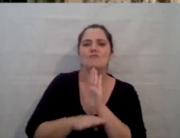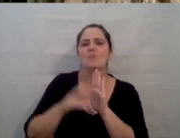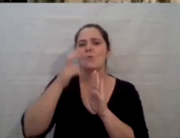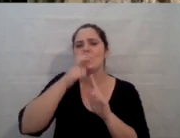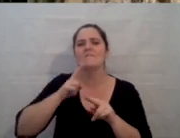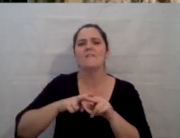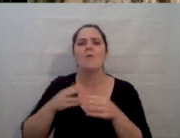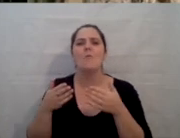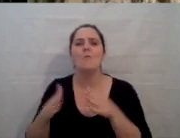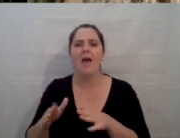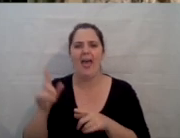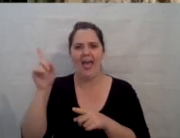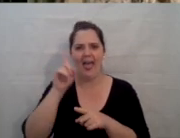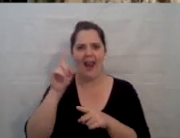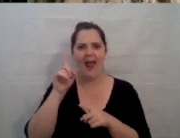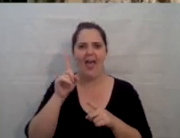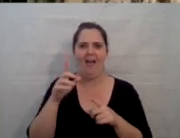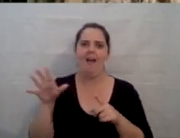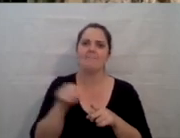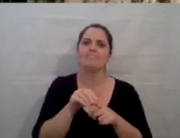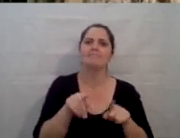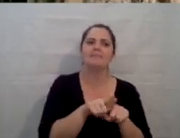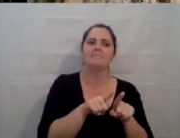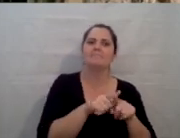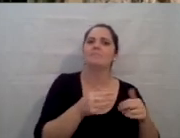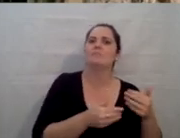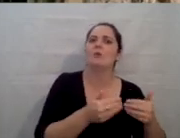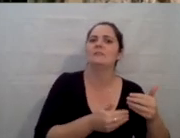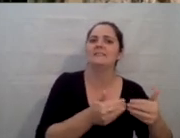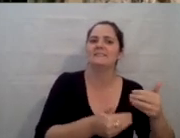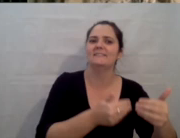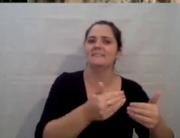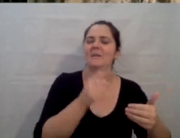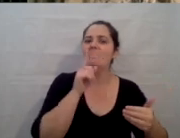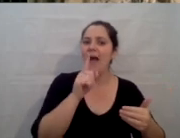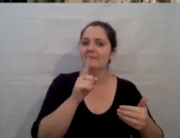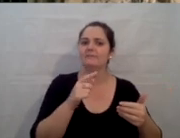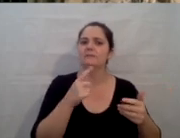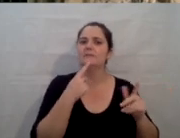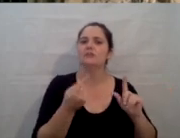And again, as we go through this series we're going to talk about the changing values of life drawing and not just the changing values in terms of the